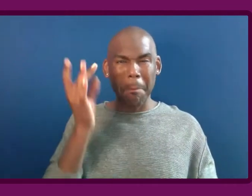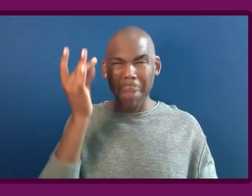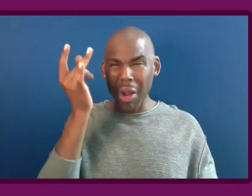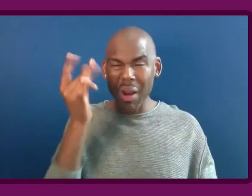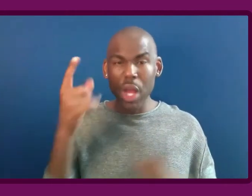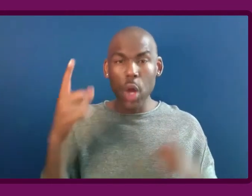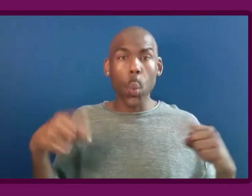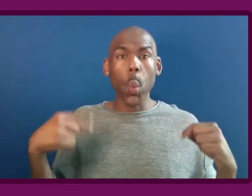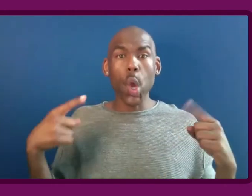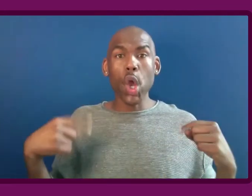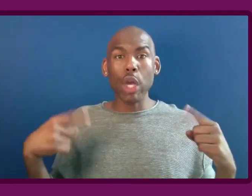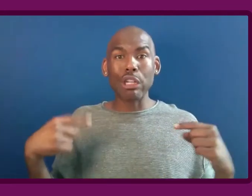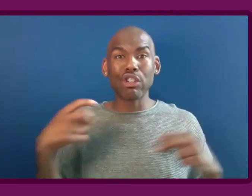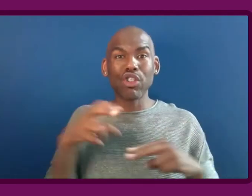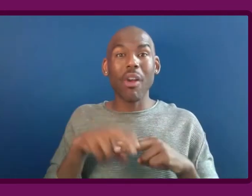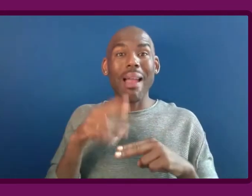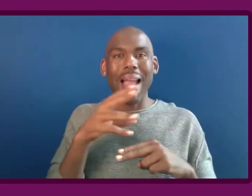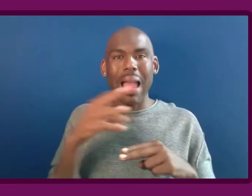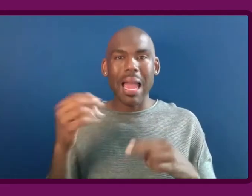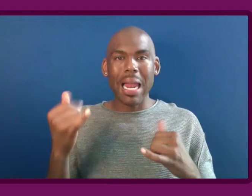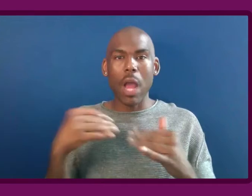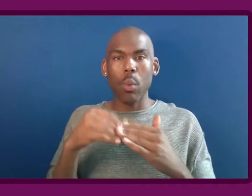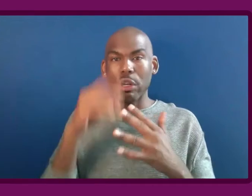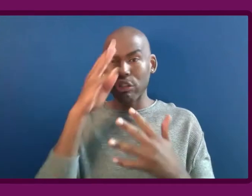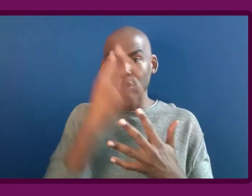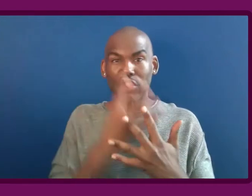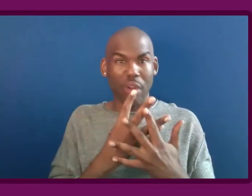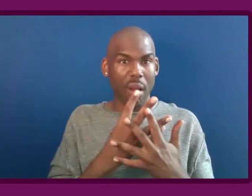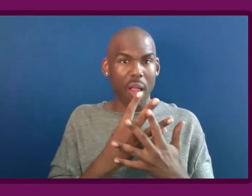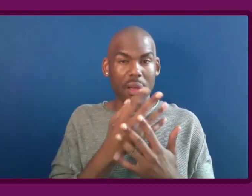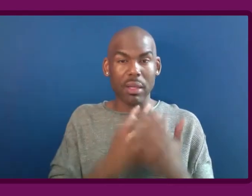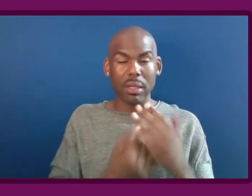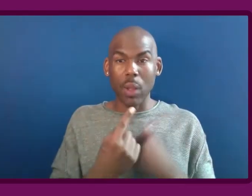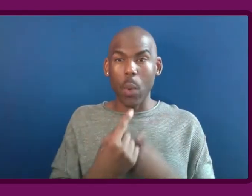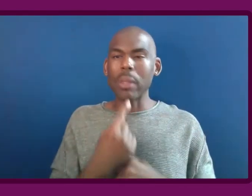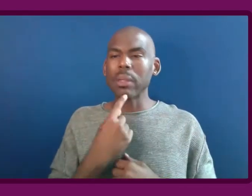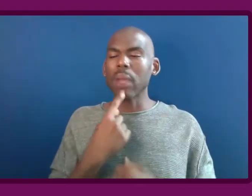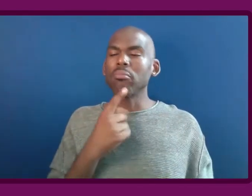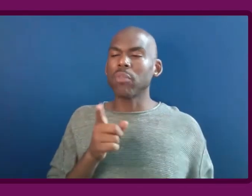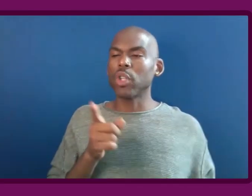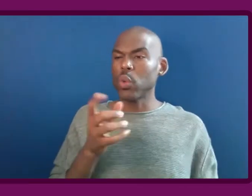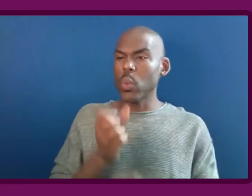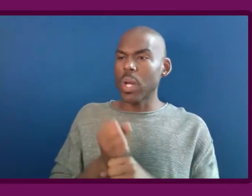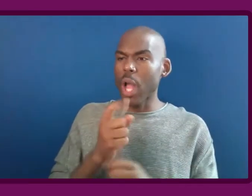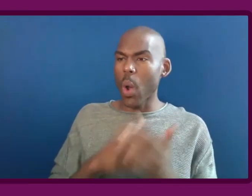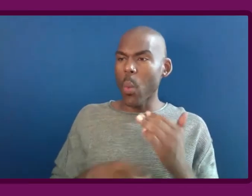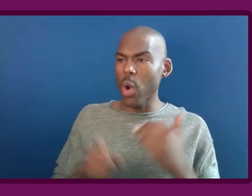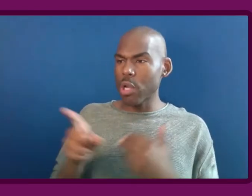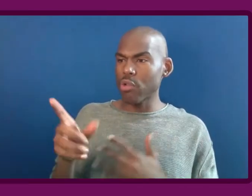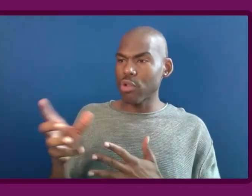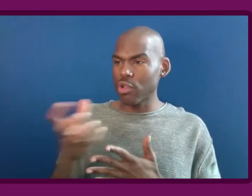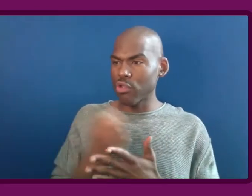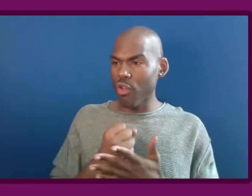in a wheelchair, and he's in jail. Then somebody says something around, "He got what he deserved." Ashley Inkumsah: Wow.